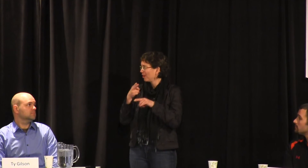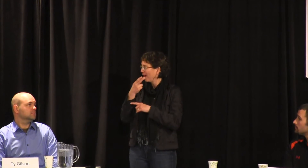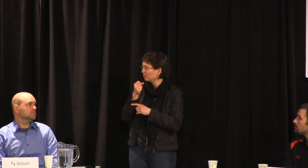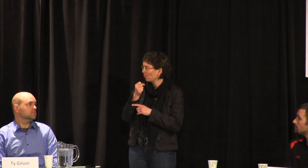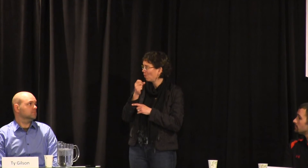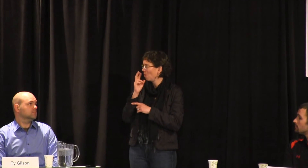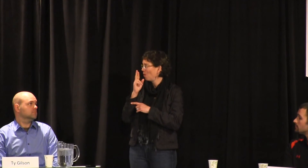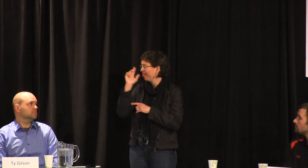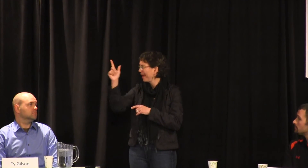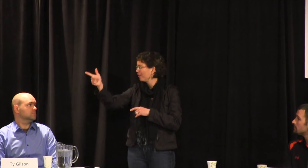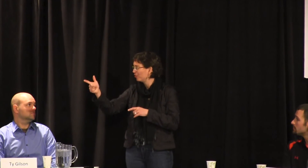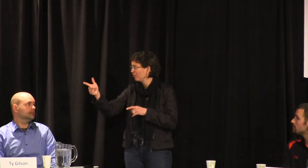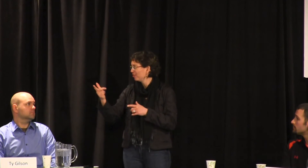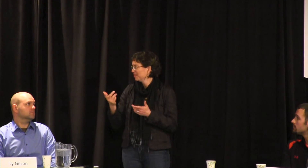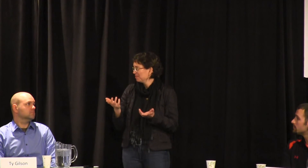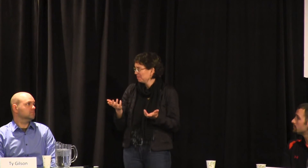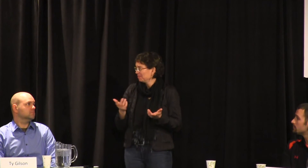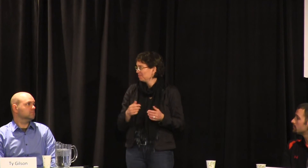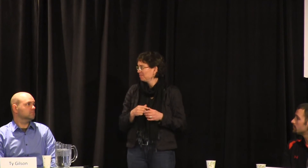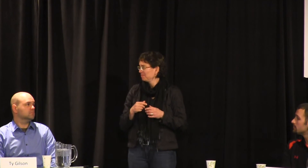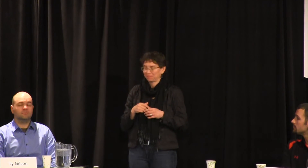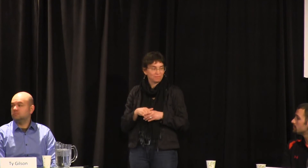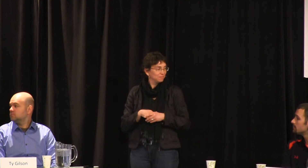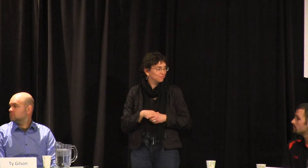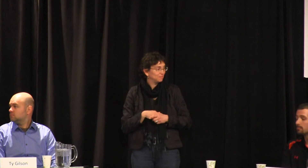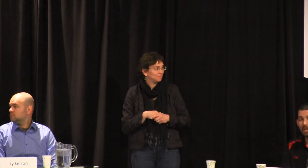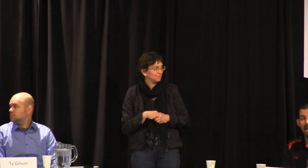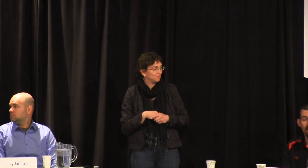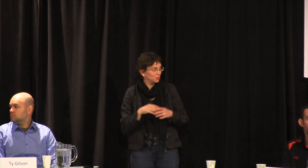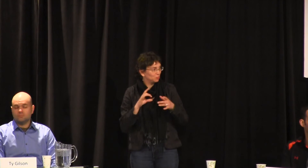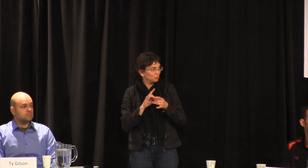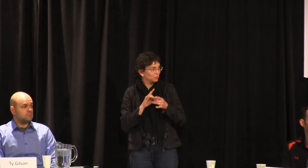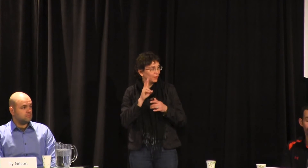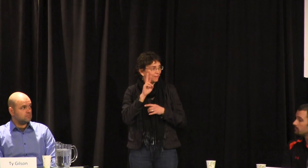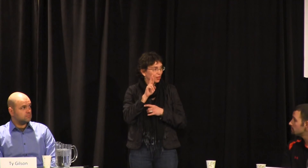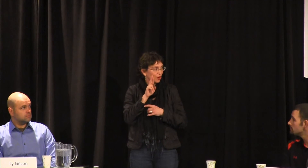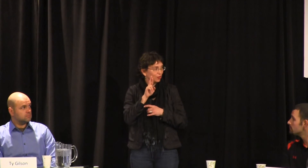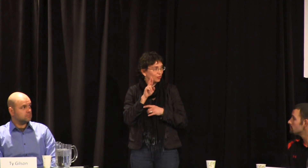a little bit about how did you connect with V.R. in high school or did you connect with it later on?